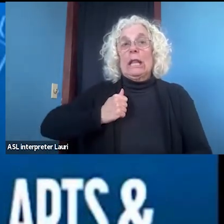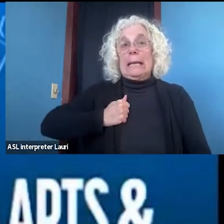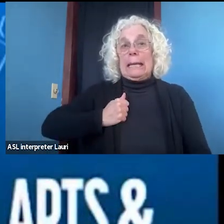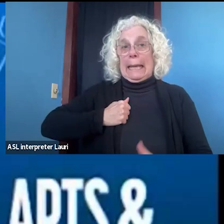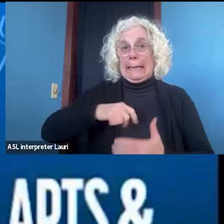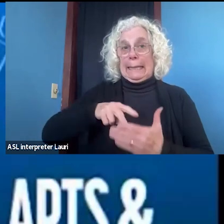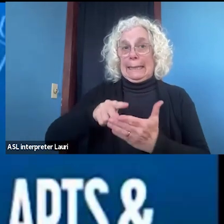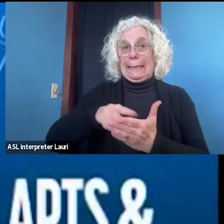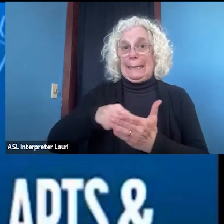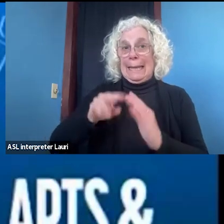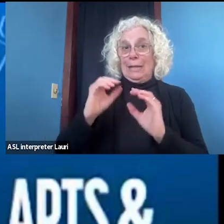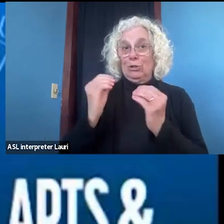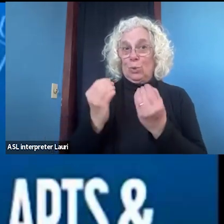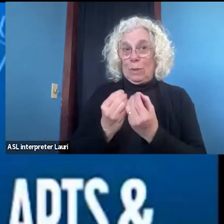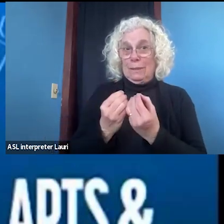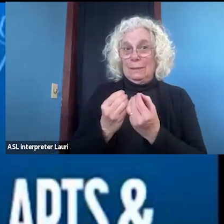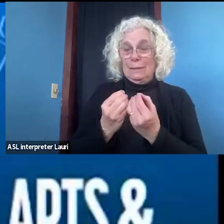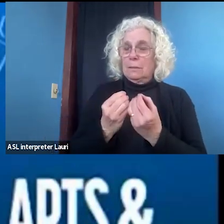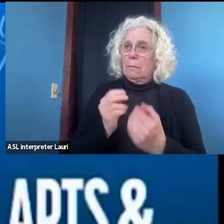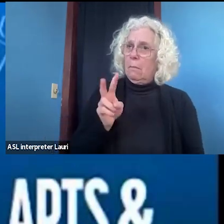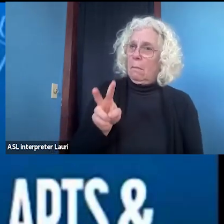And we came across it and we saw their version of it, which had,